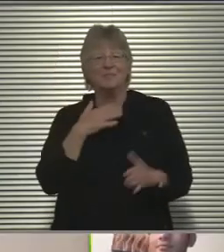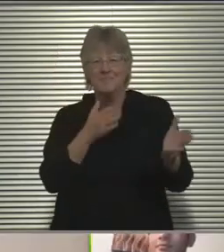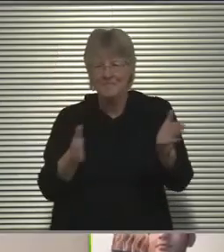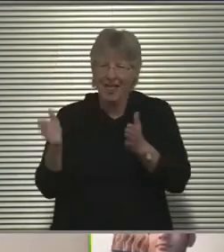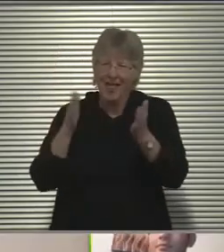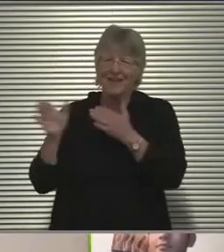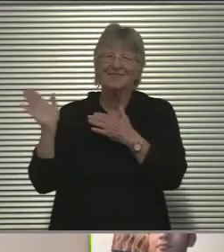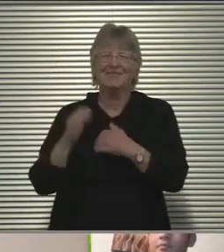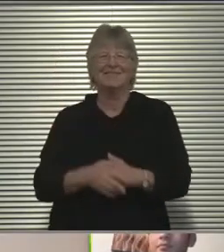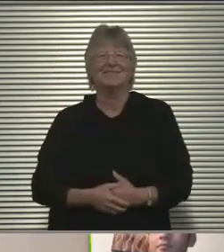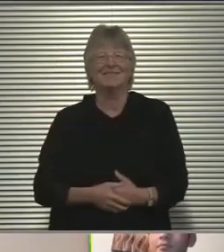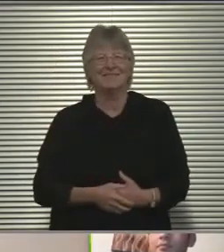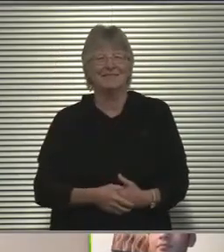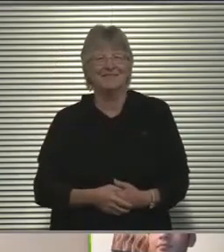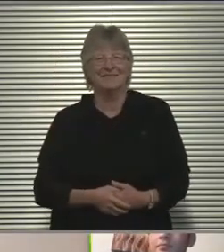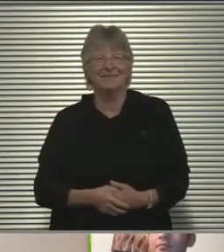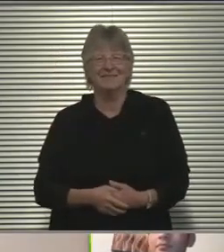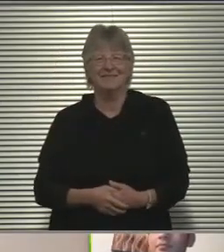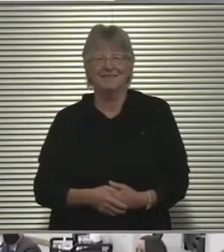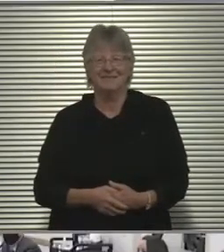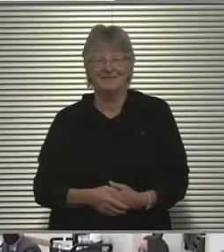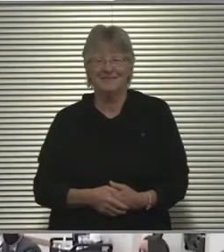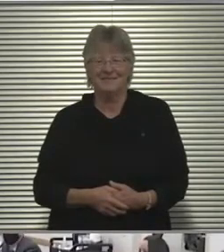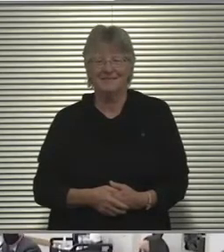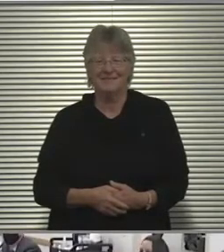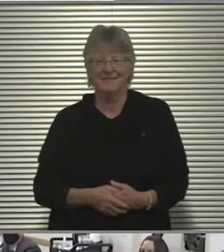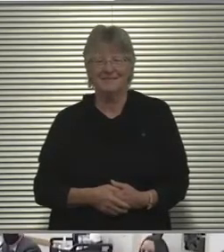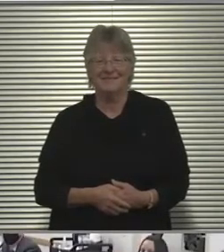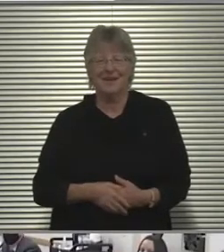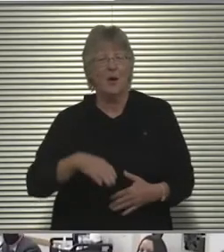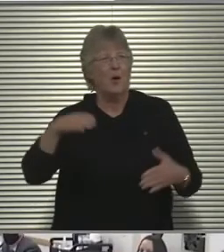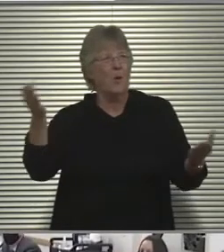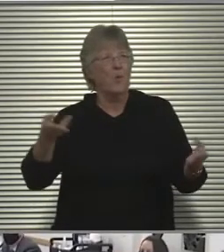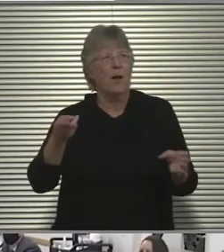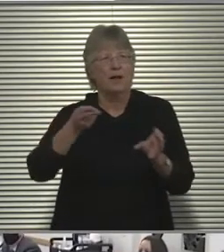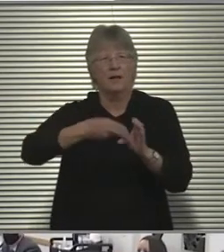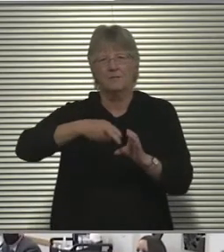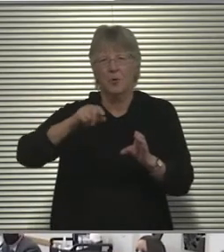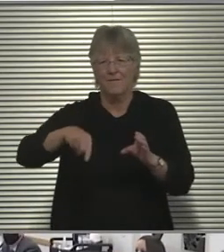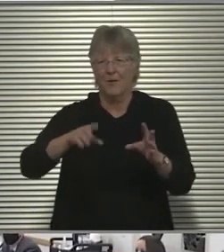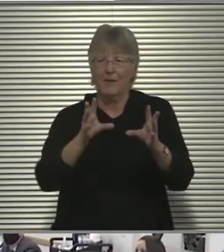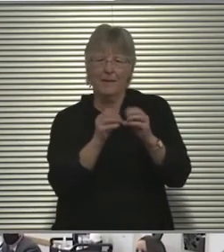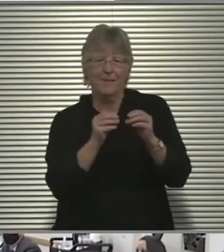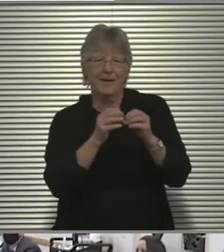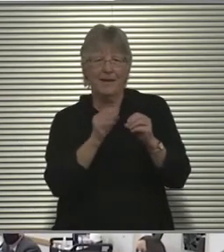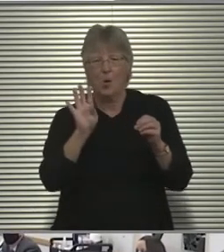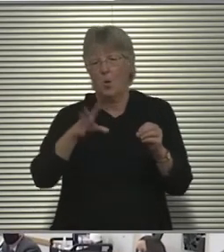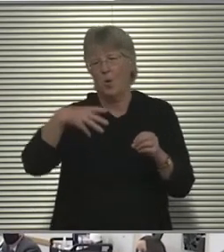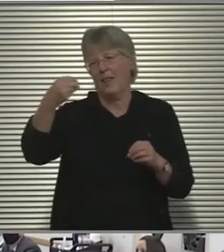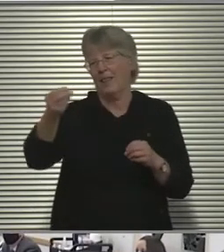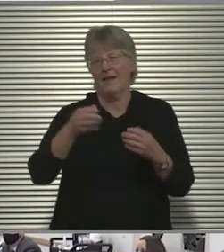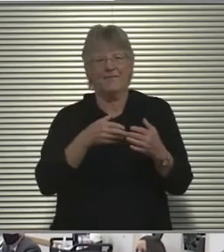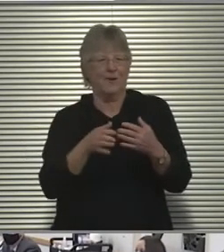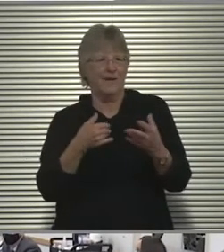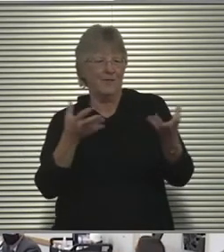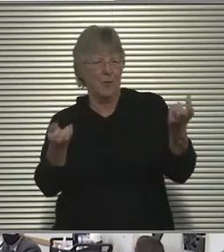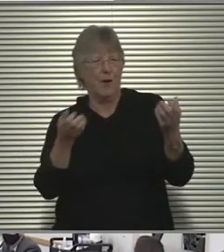And you are welcome to join us for this meeting or leave whenever you need to, but thank you, Narik.